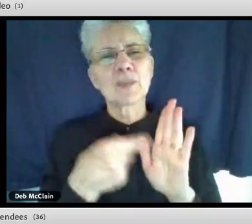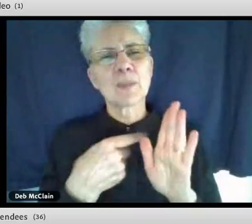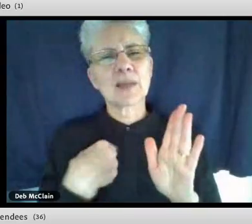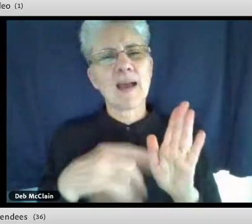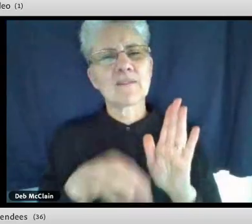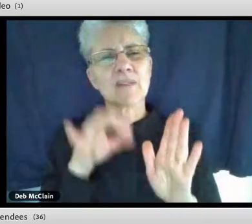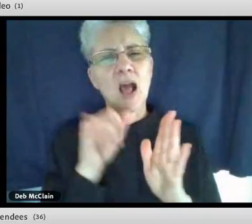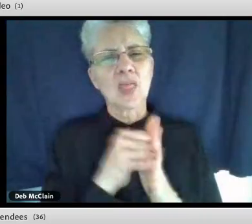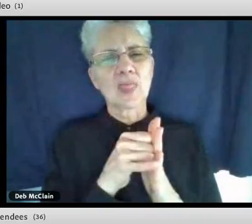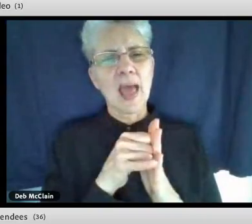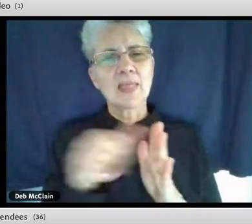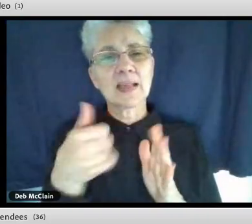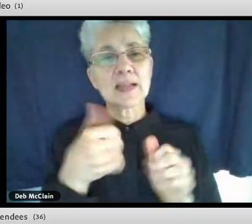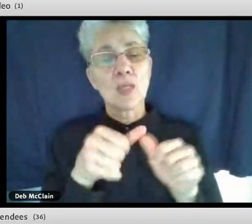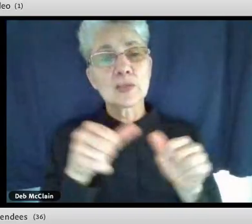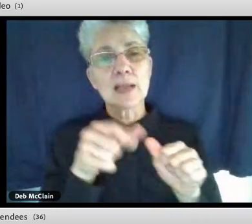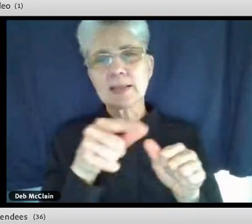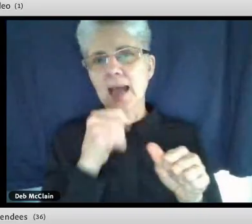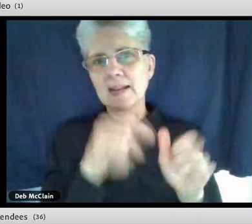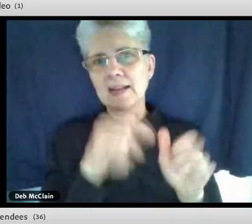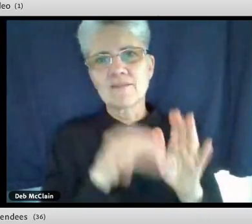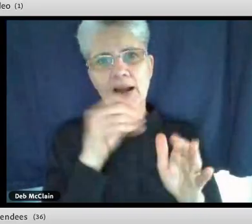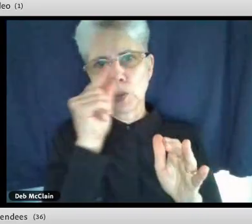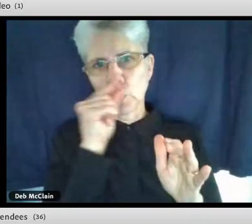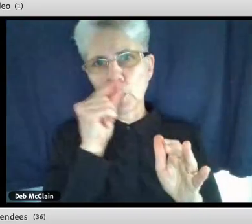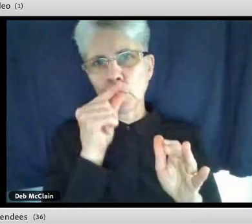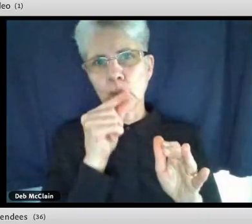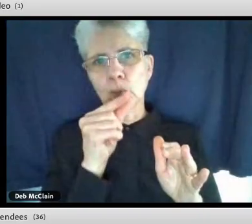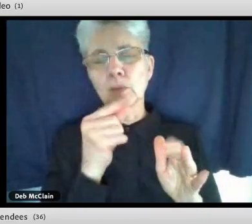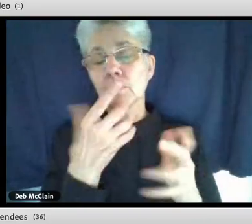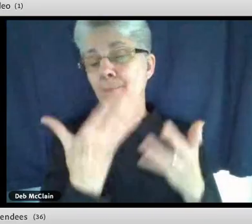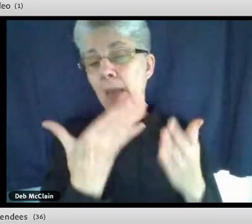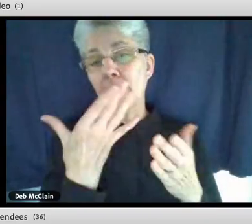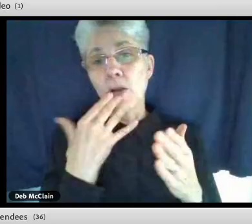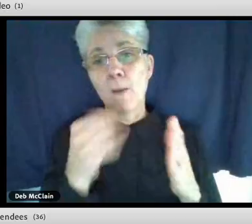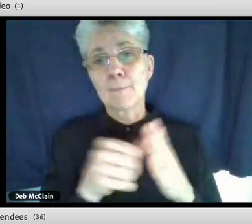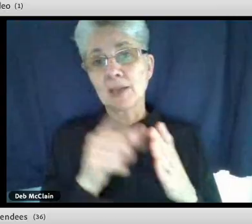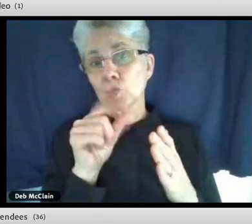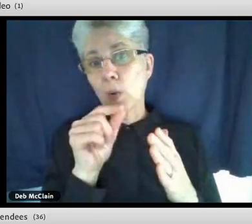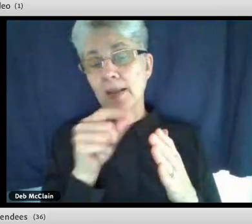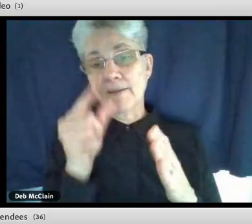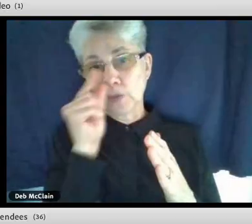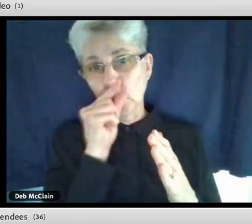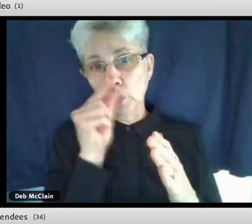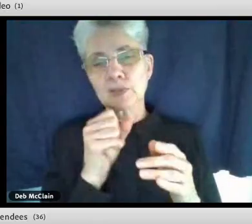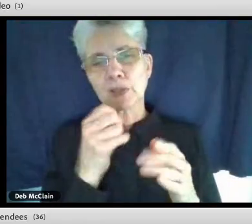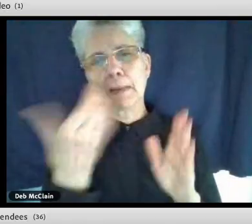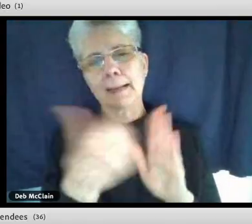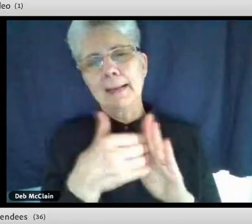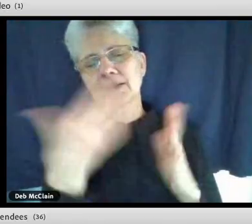Yeah. Google is great. It's just sometimes, I've found things in these other sites that I didn't find in Google, and it could be it was on page